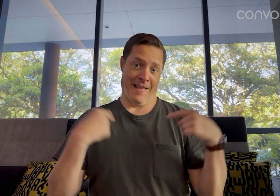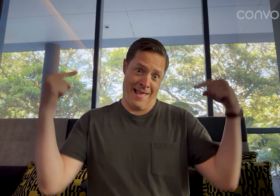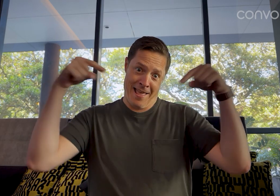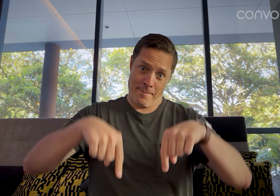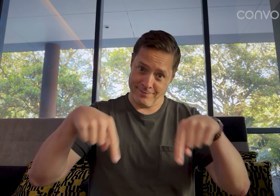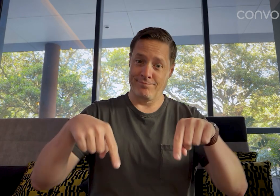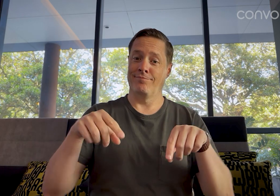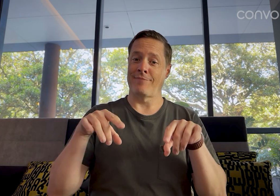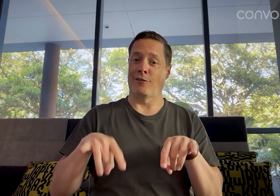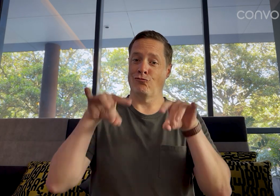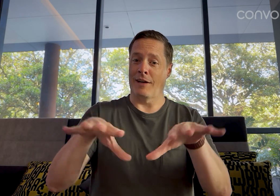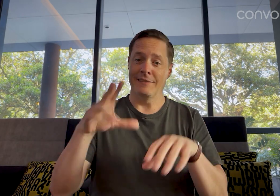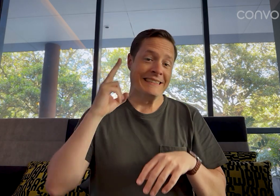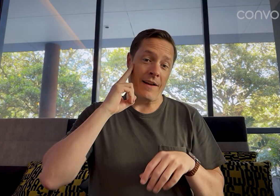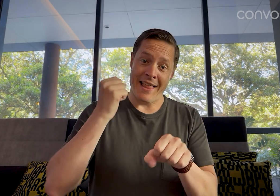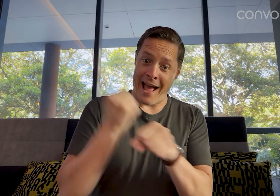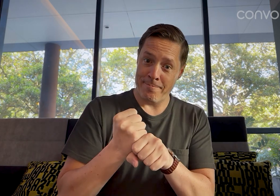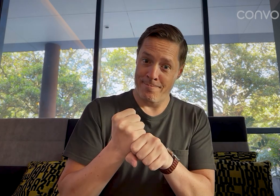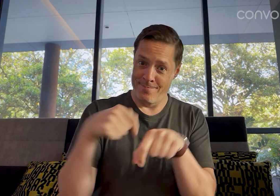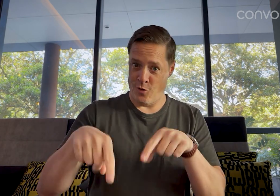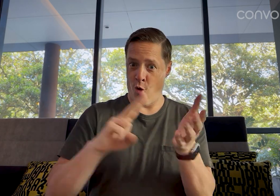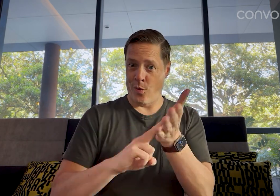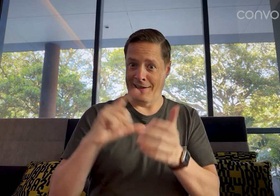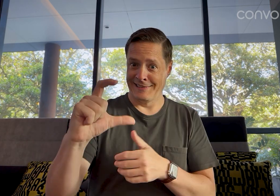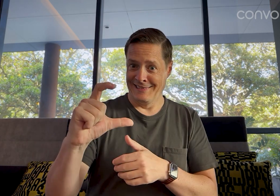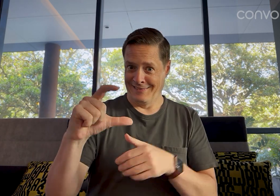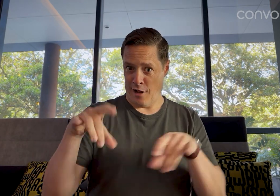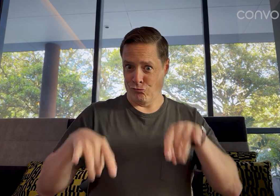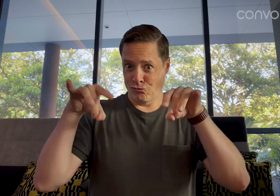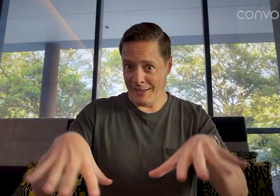We came here for the Australian Deaf Games in Newcastle, Australia.